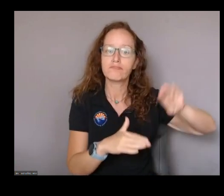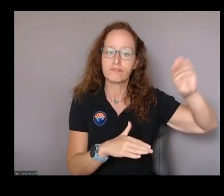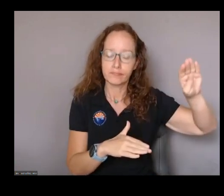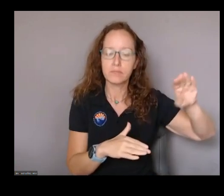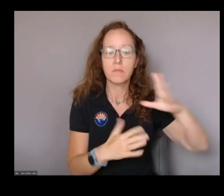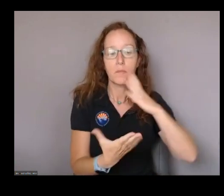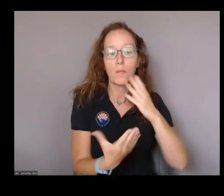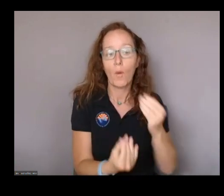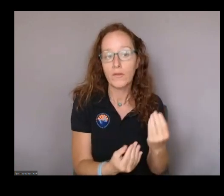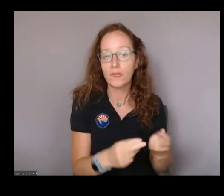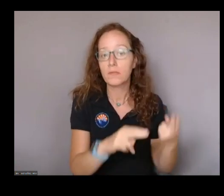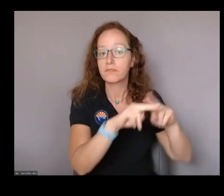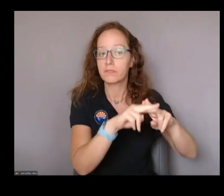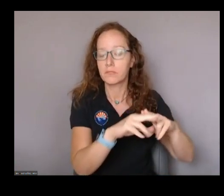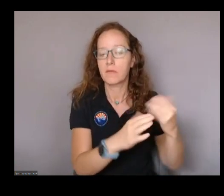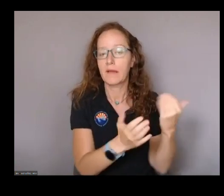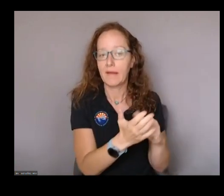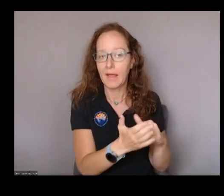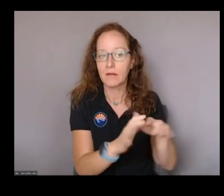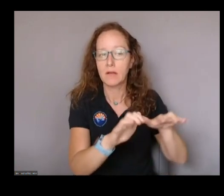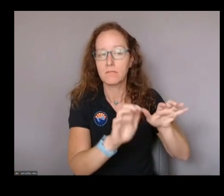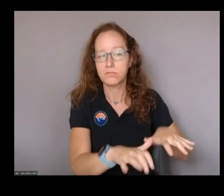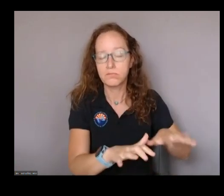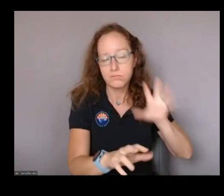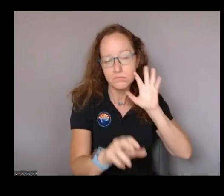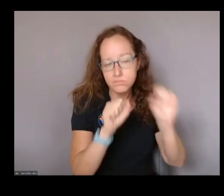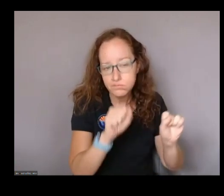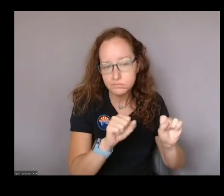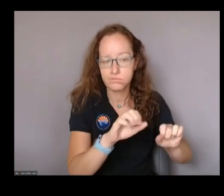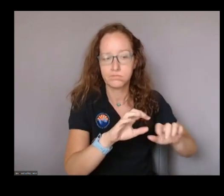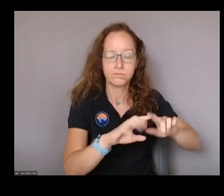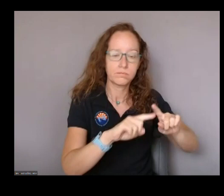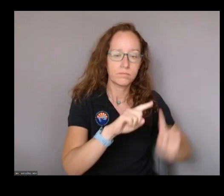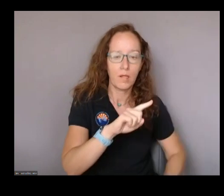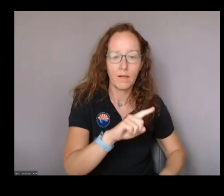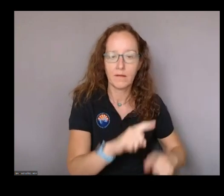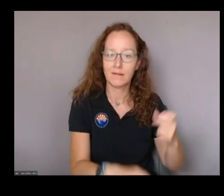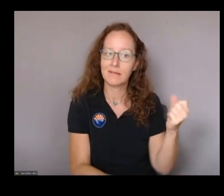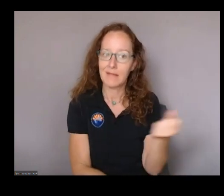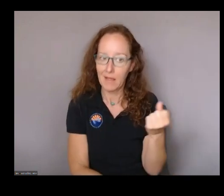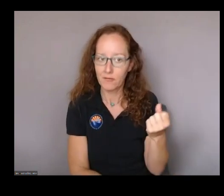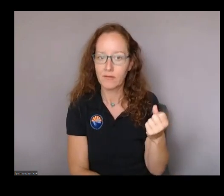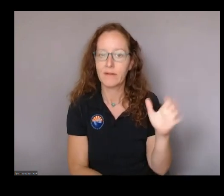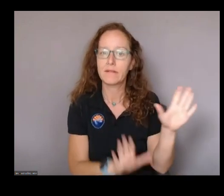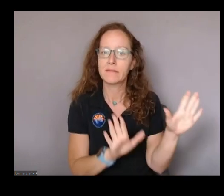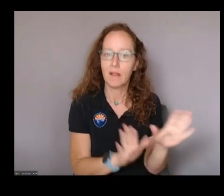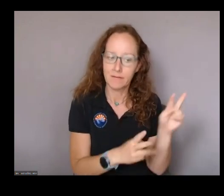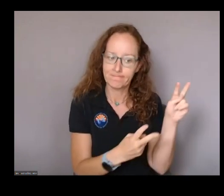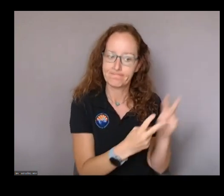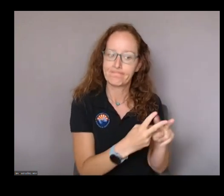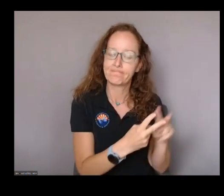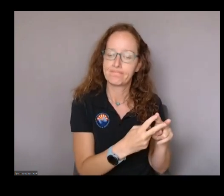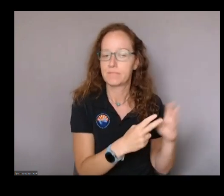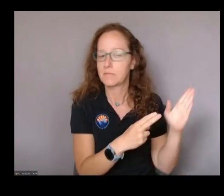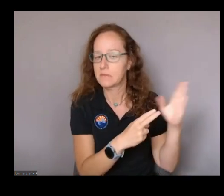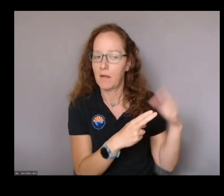thunderstorm chances. Especially on Saturday and Sunday. Those seem to be the two best days right now. We could look down